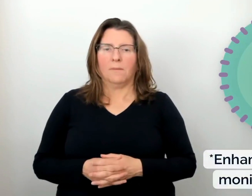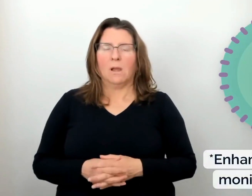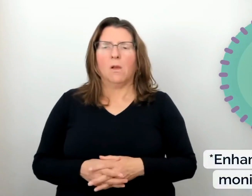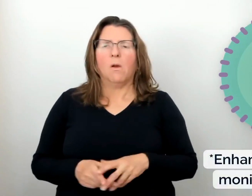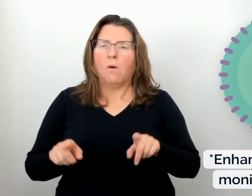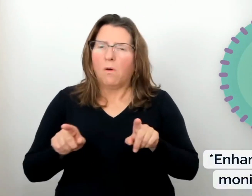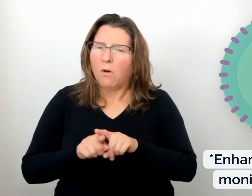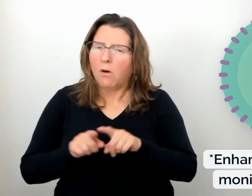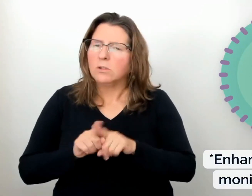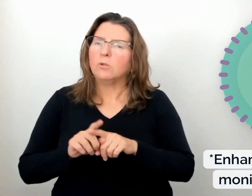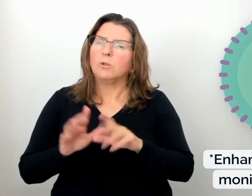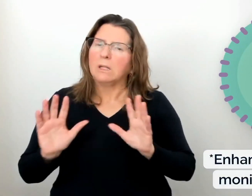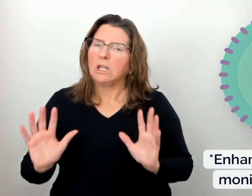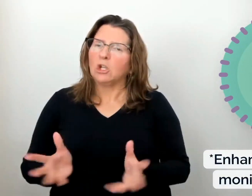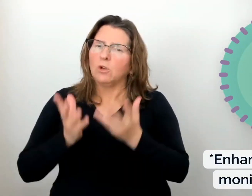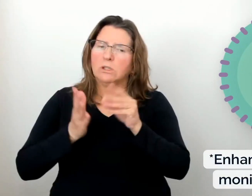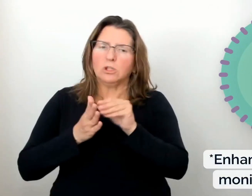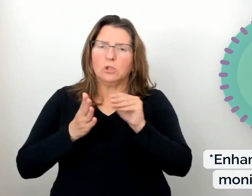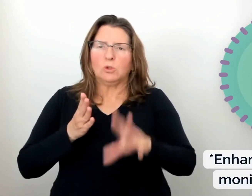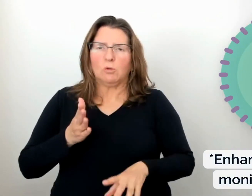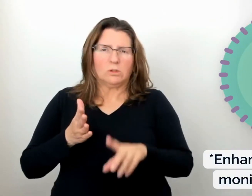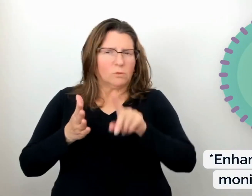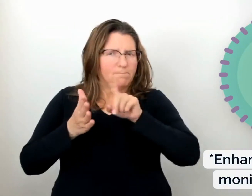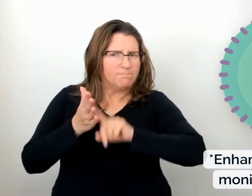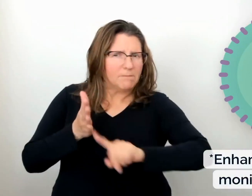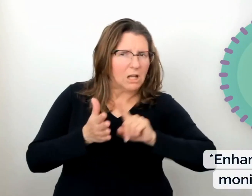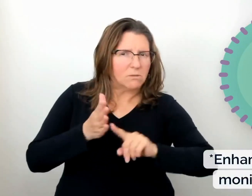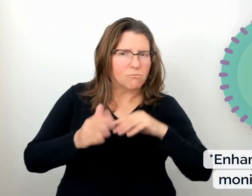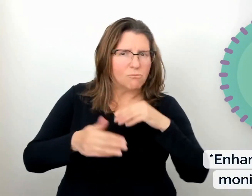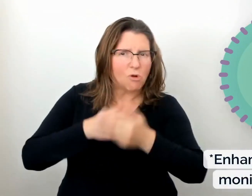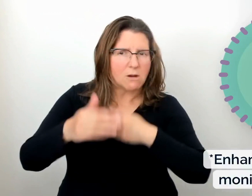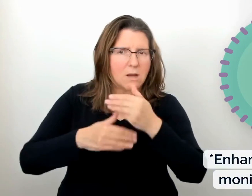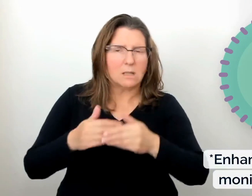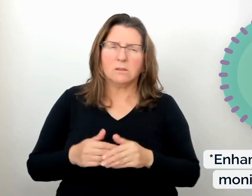We also need to guide students in their own self-monitoring process.